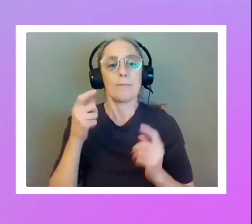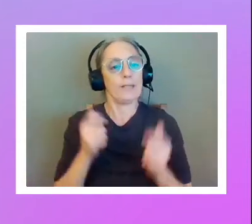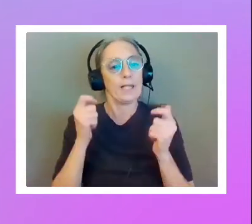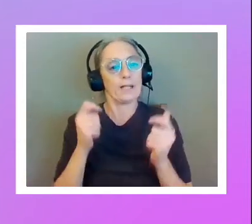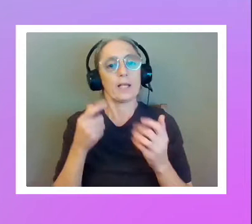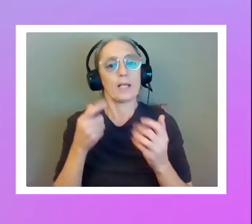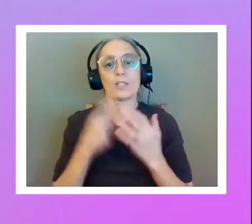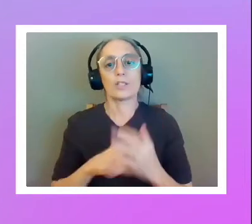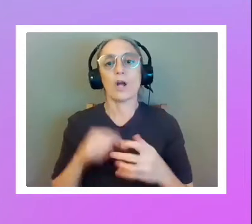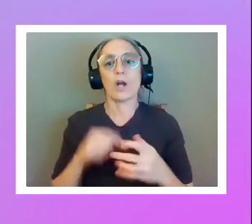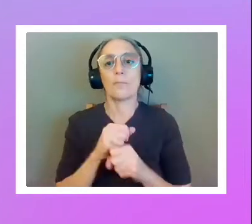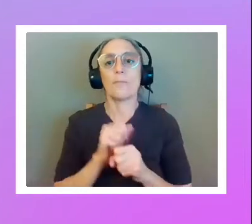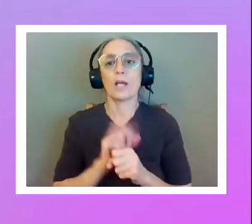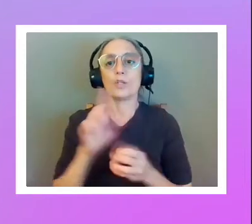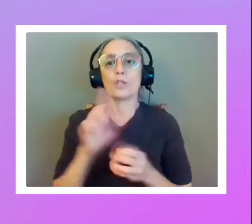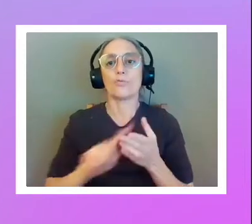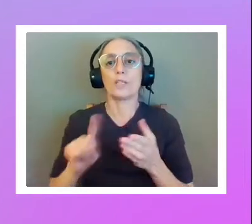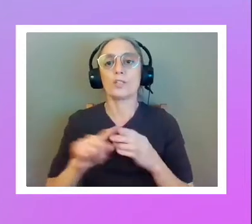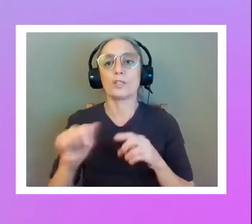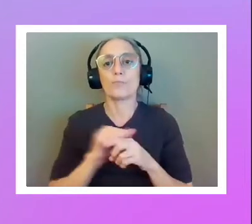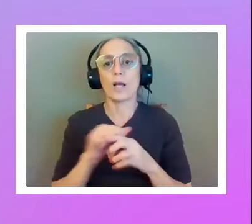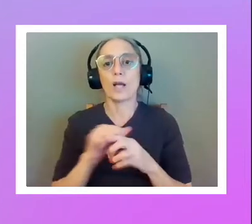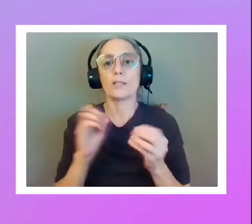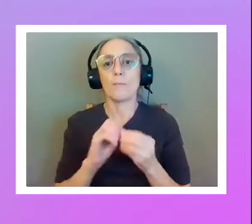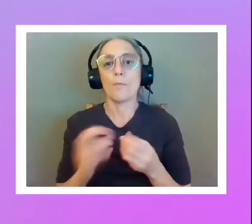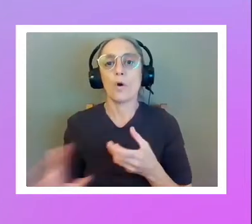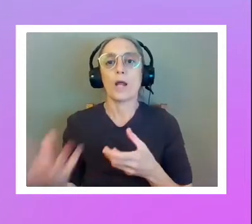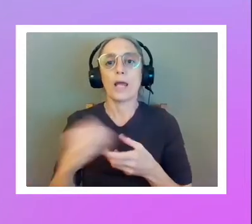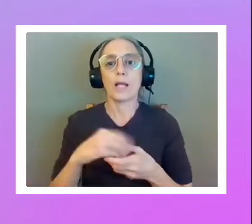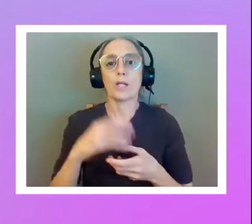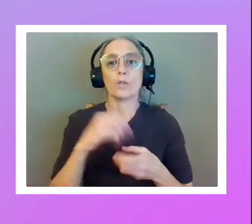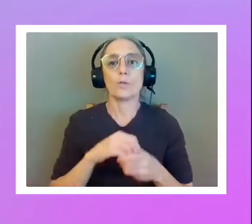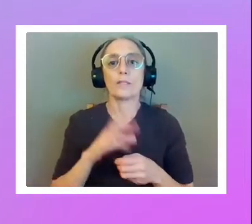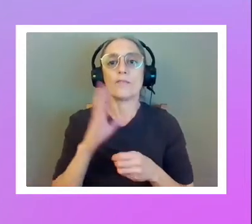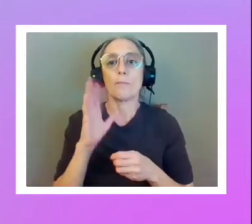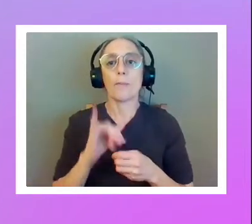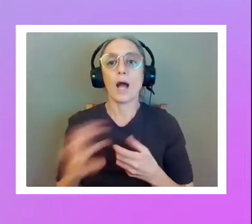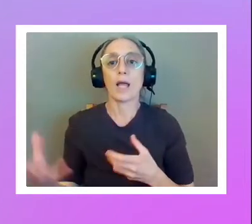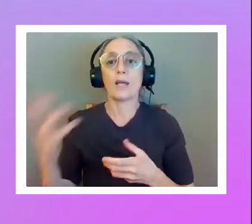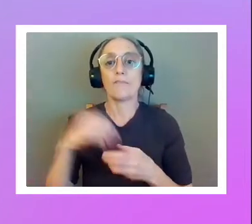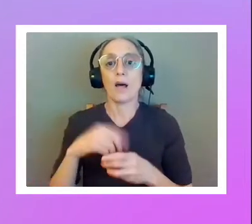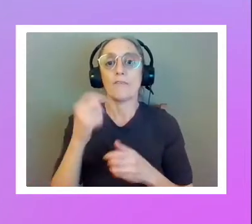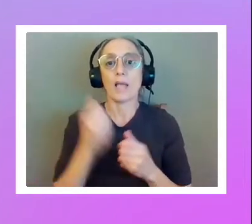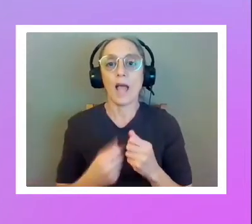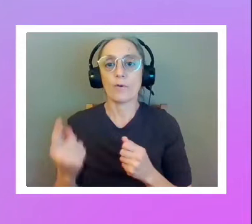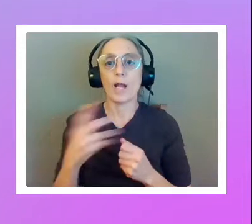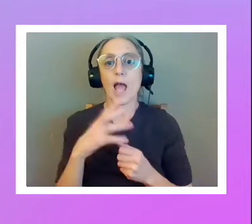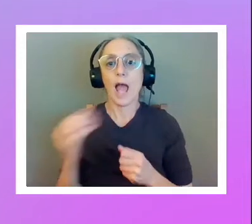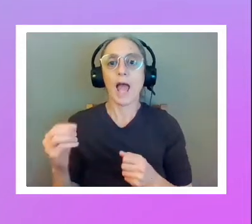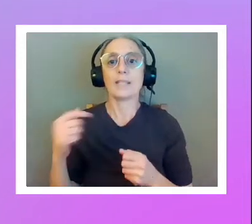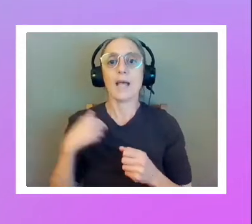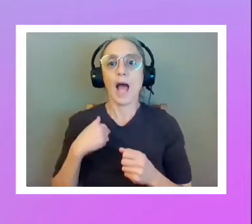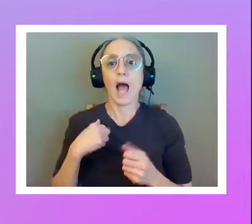practice more inclusive by involving everyone and I mean, everyone.